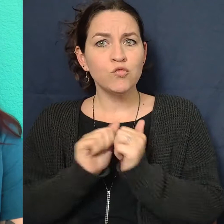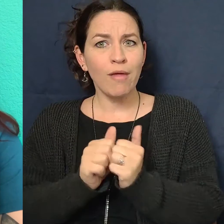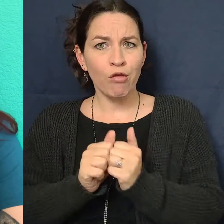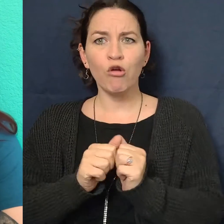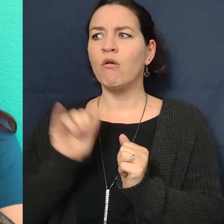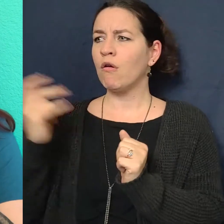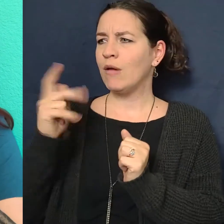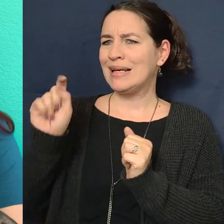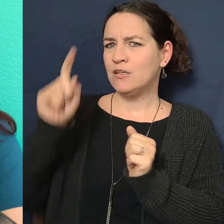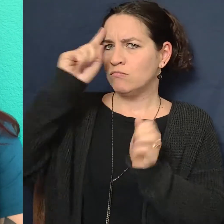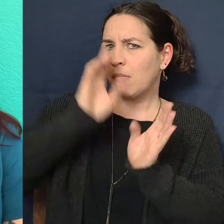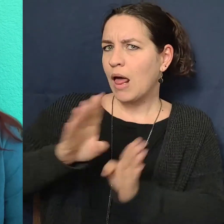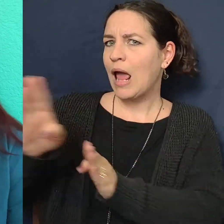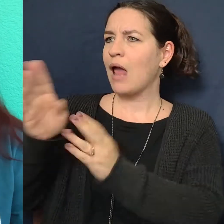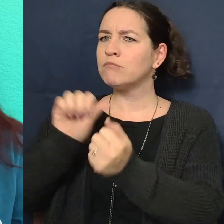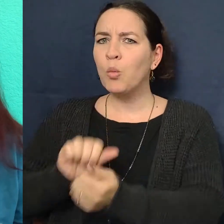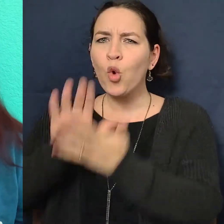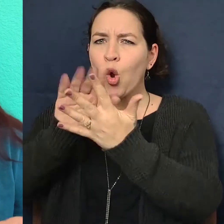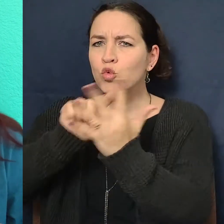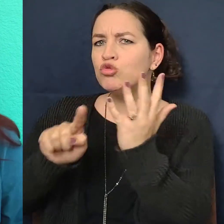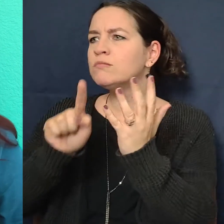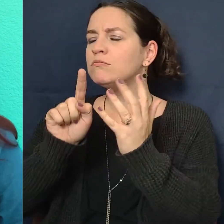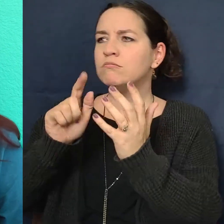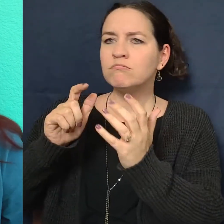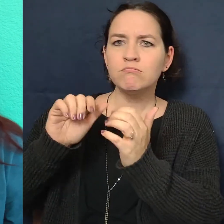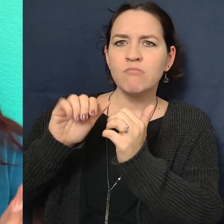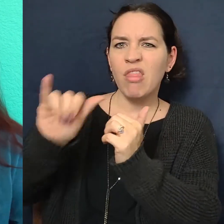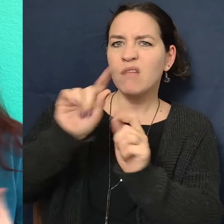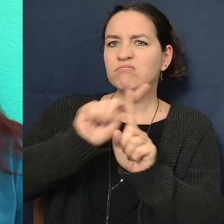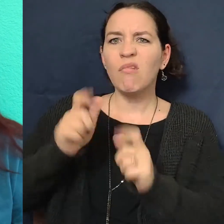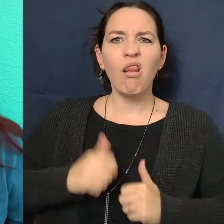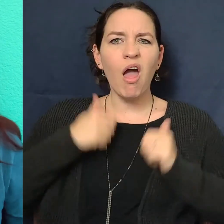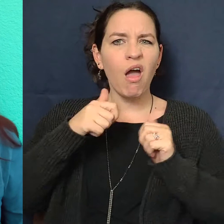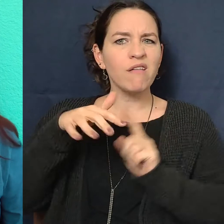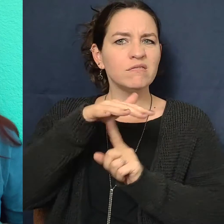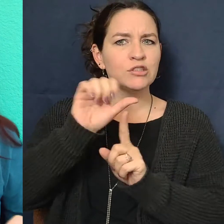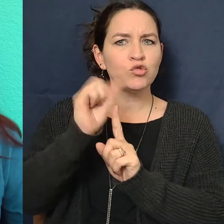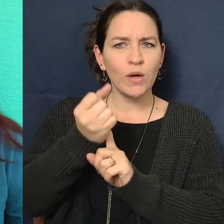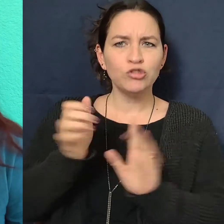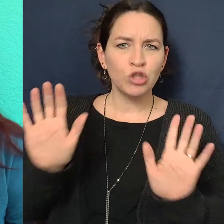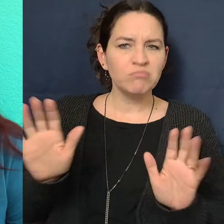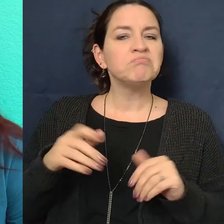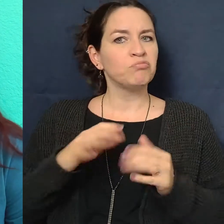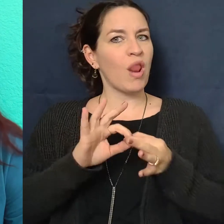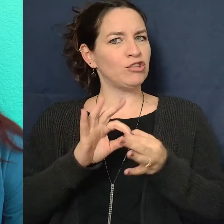And you think about how you have to make plans together, and you think about how you have to organize things, and how you have to approach certain situations.